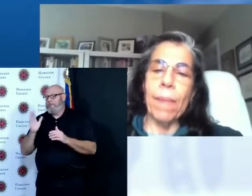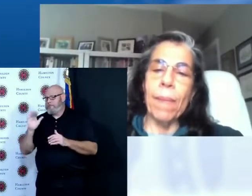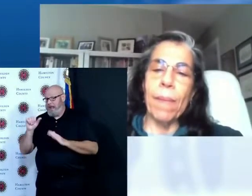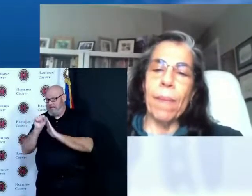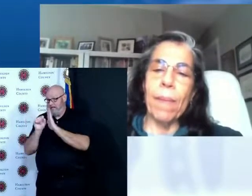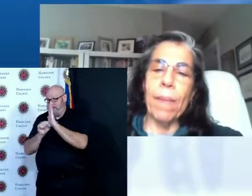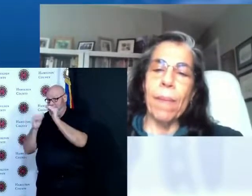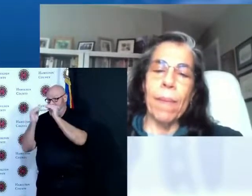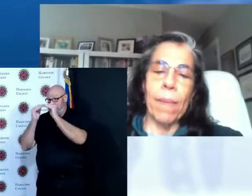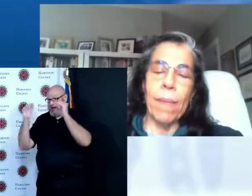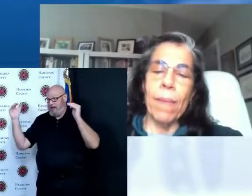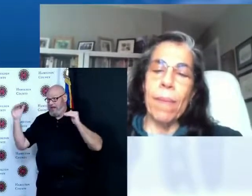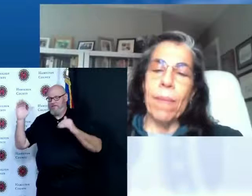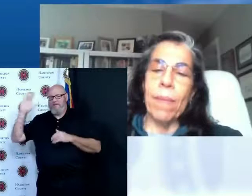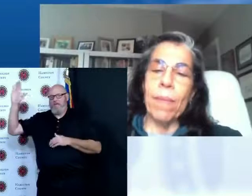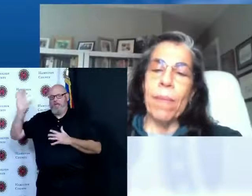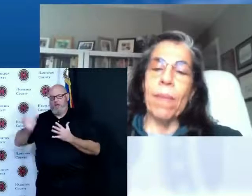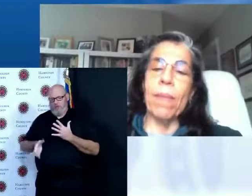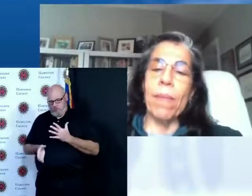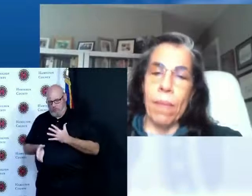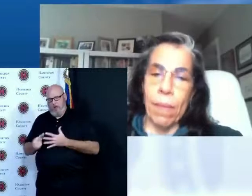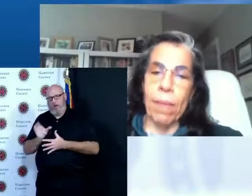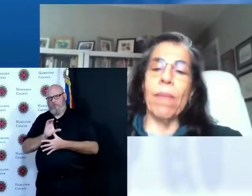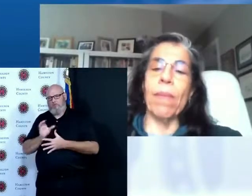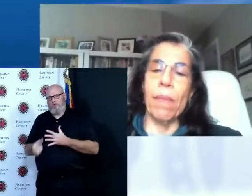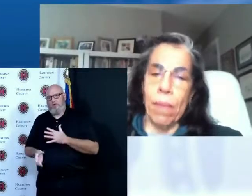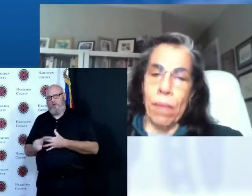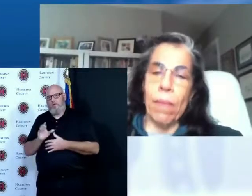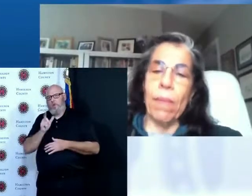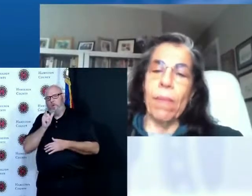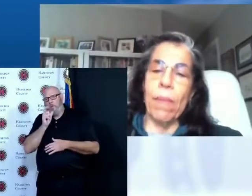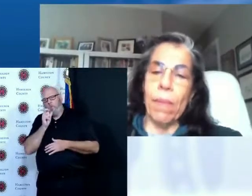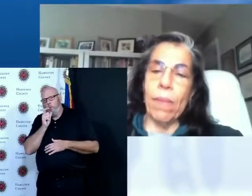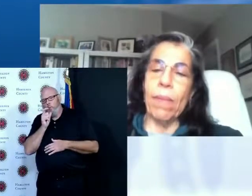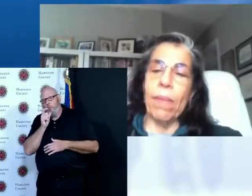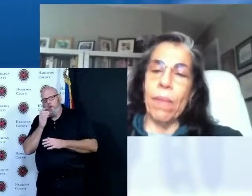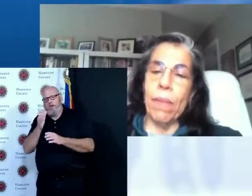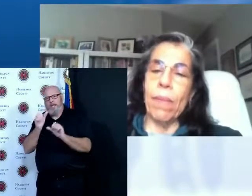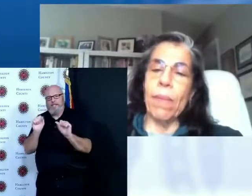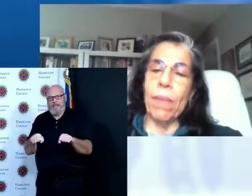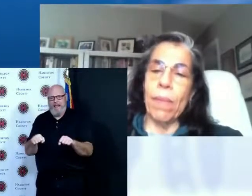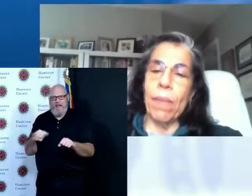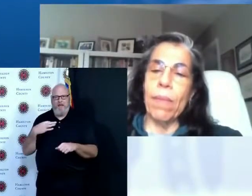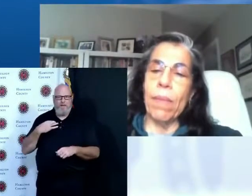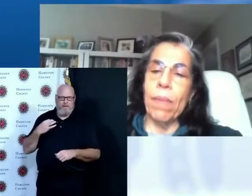as far as who is in line when they get in line who is eligible these are all decisions being made at